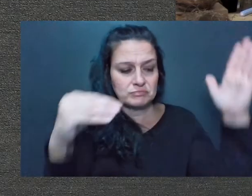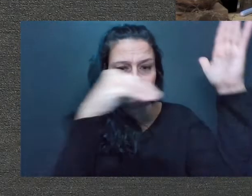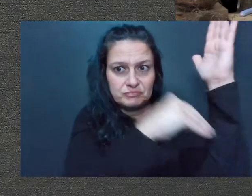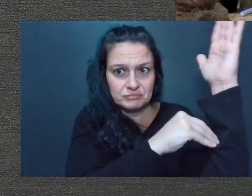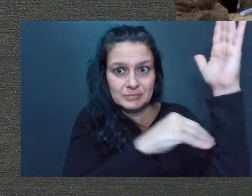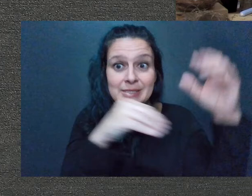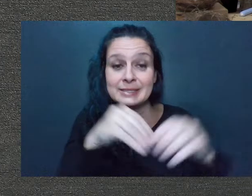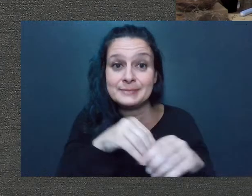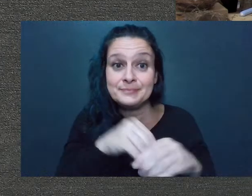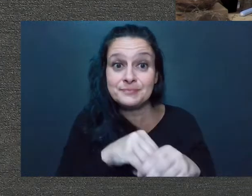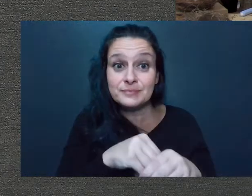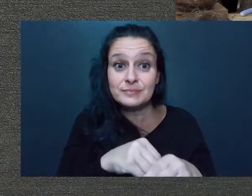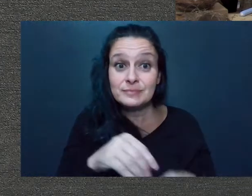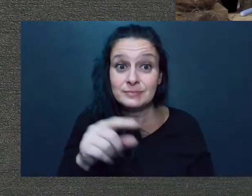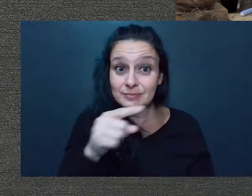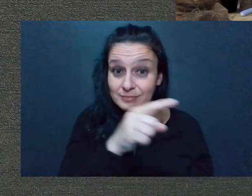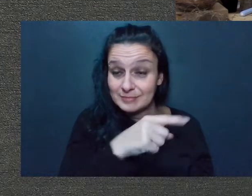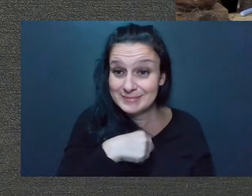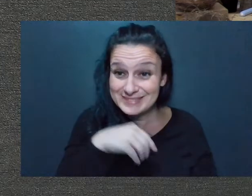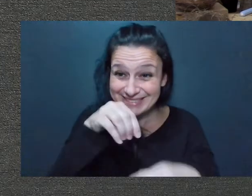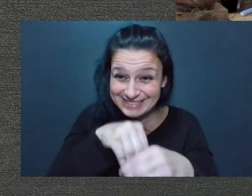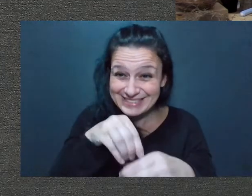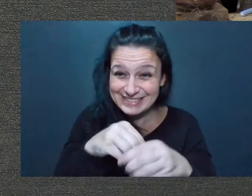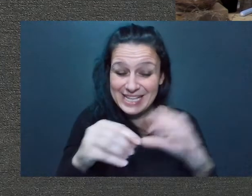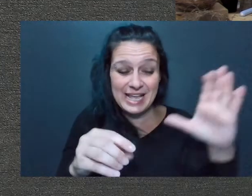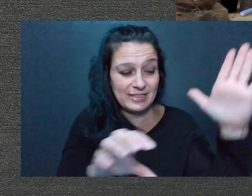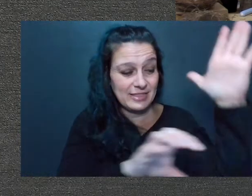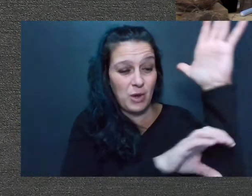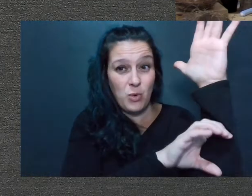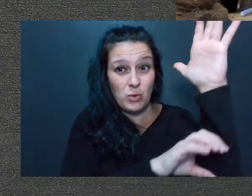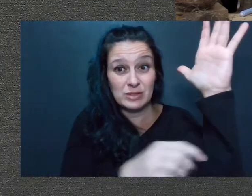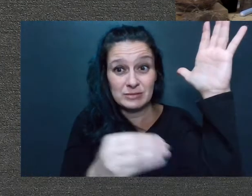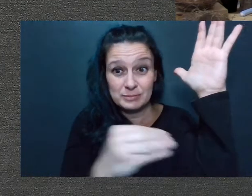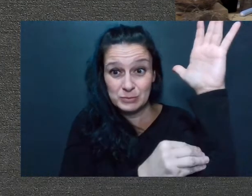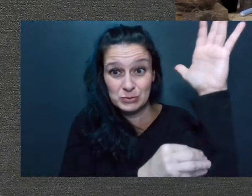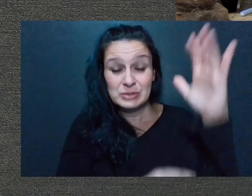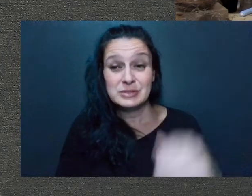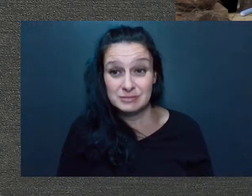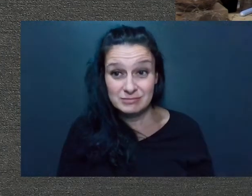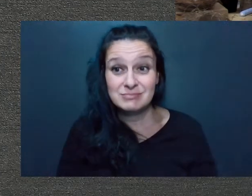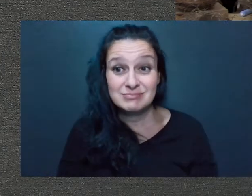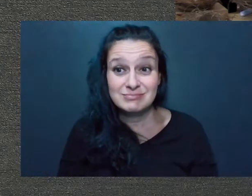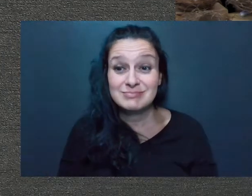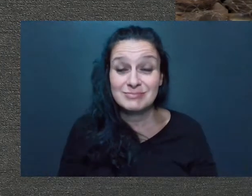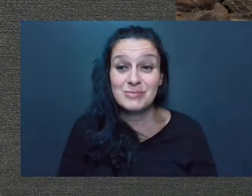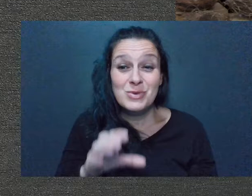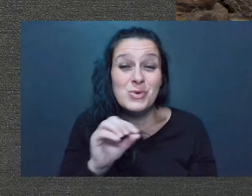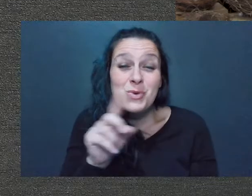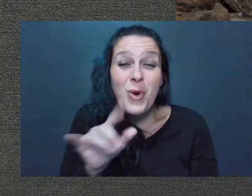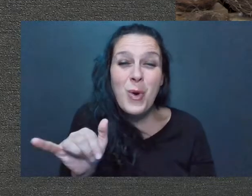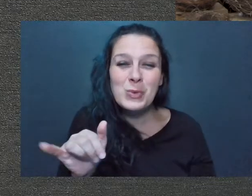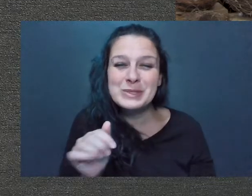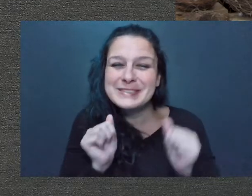They have a nest that they make inside the hole. They have a cozy spot in the hole,